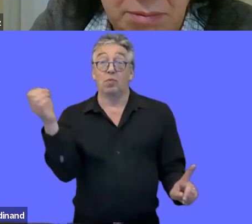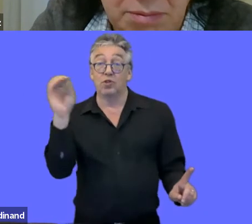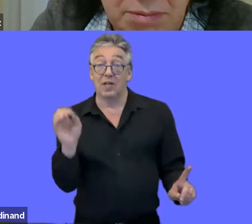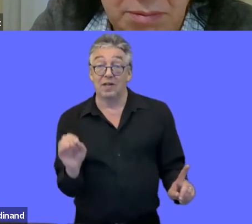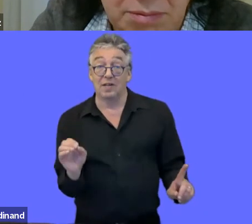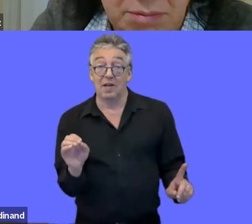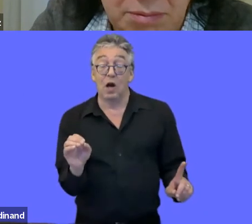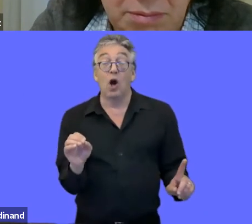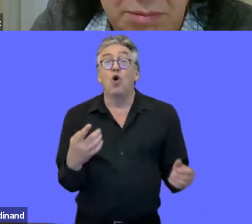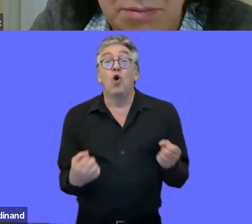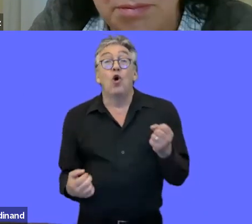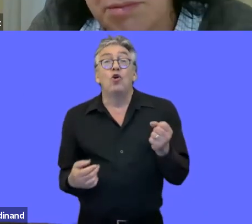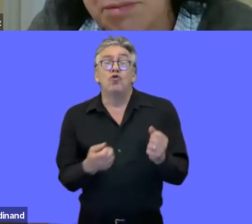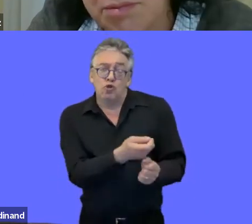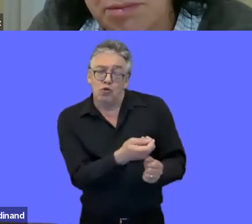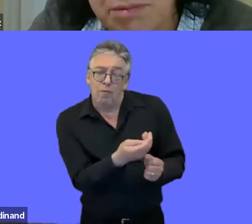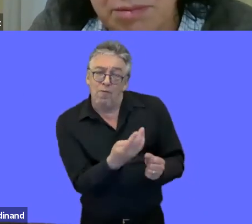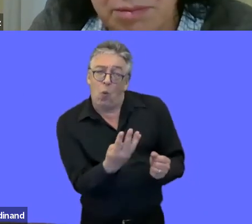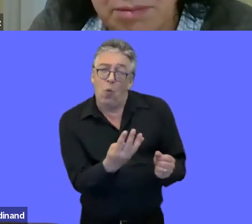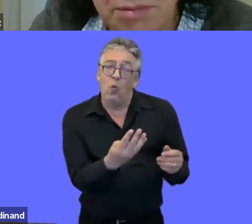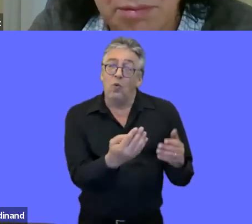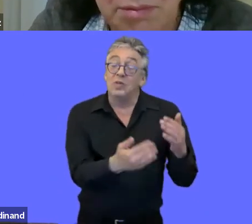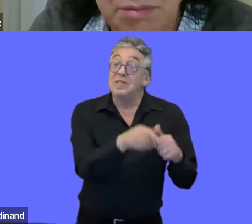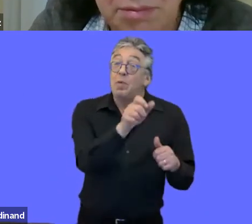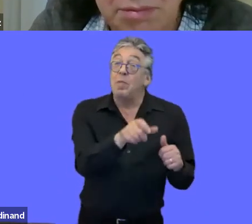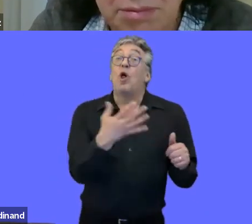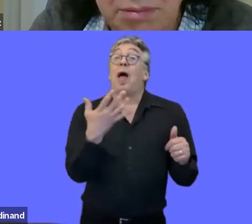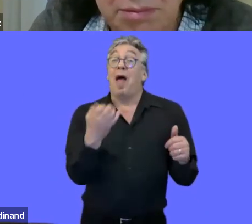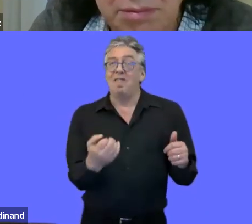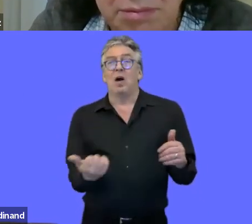for very few people with disabilities but the system is fraught with issues.